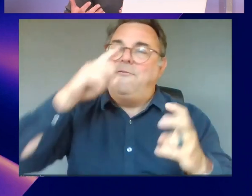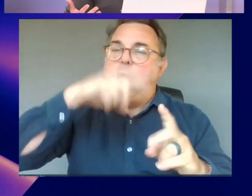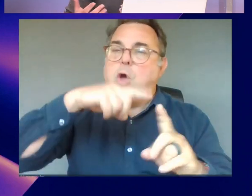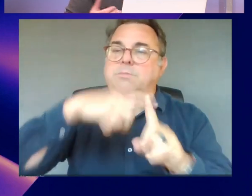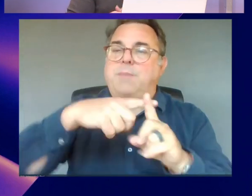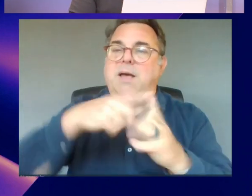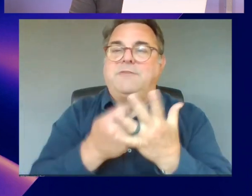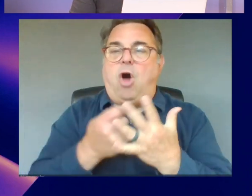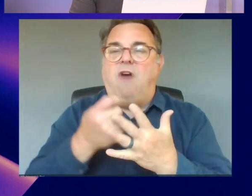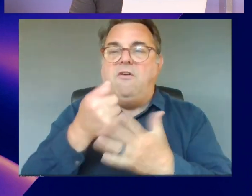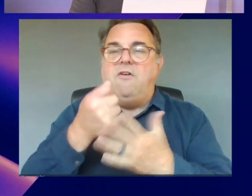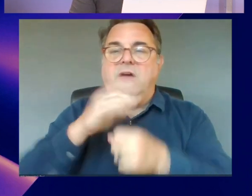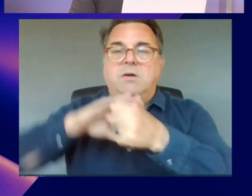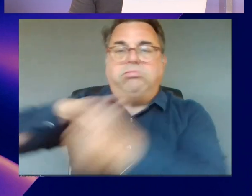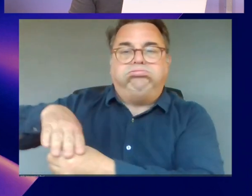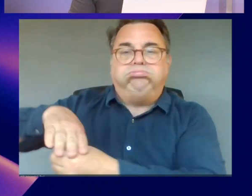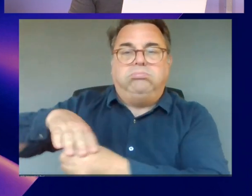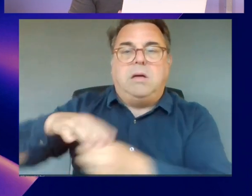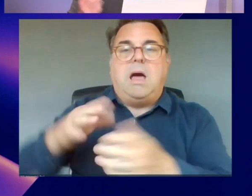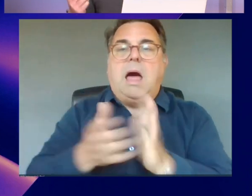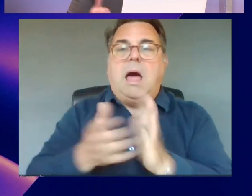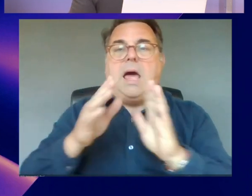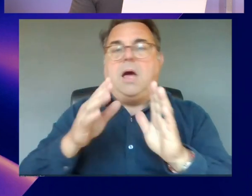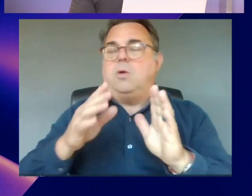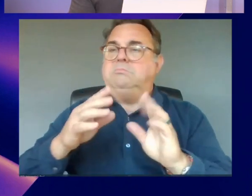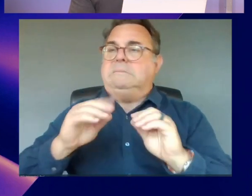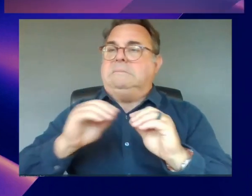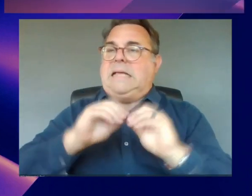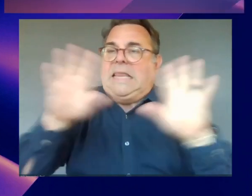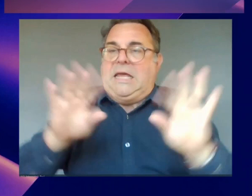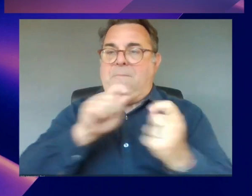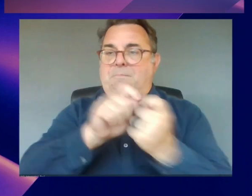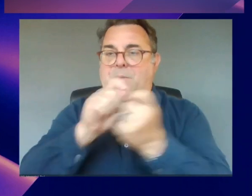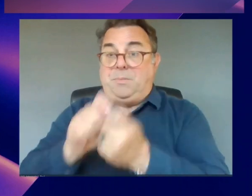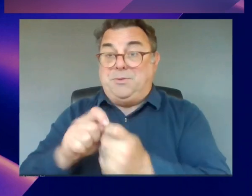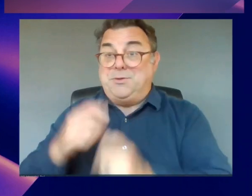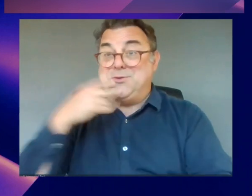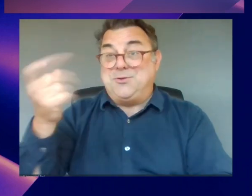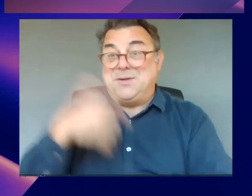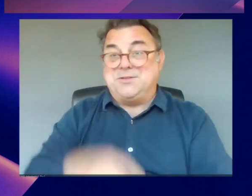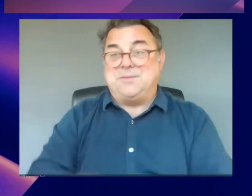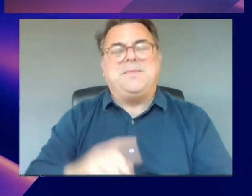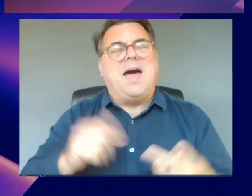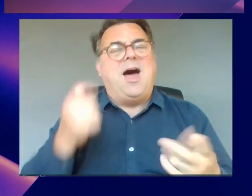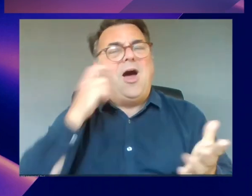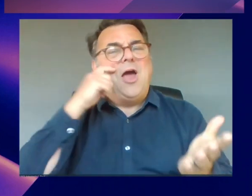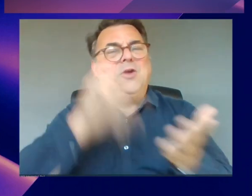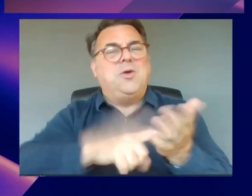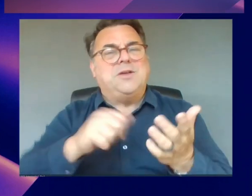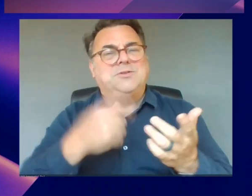allowing things to be more precise for you again. So, yeah, great question. And the other thing I see here is, is it doesn't look like I had to